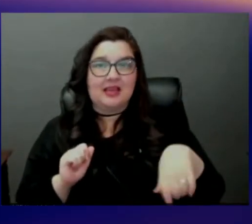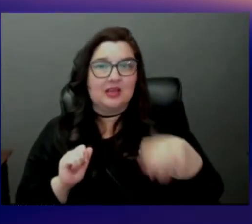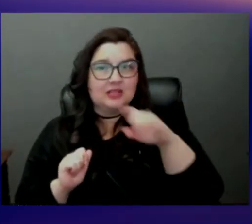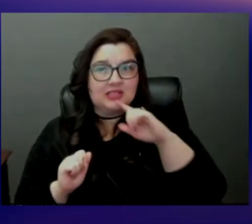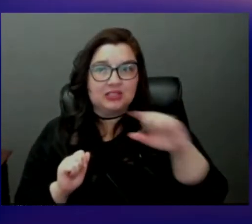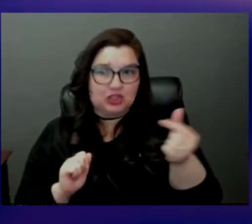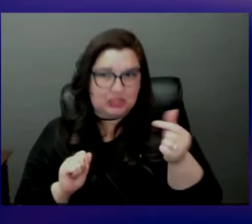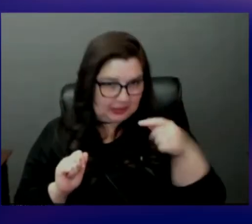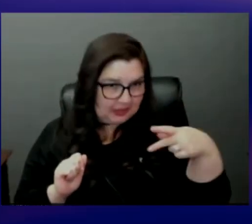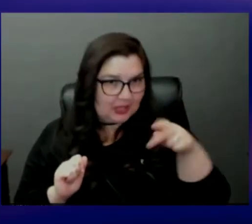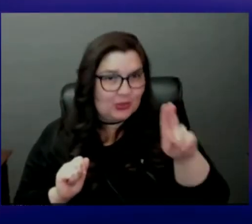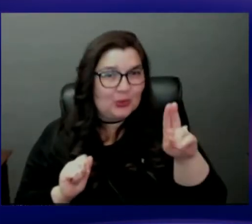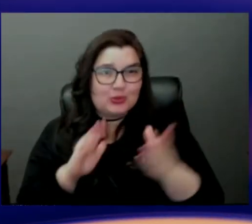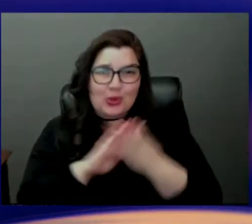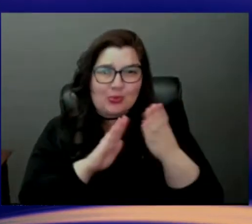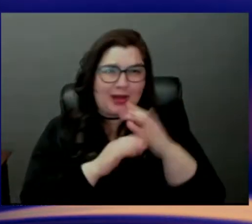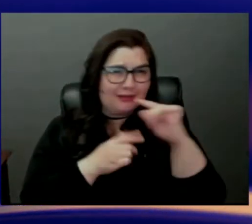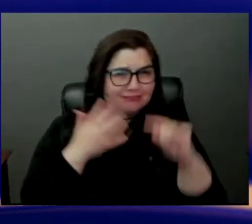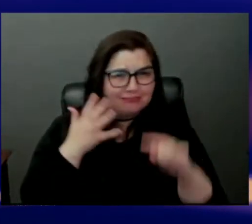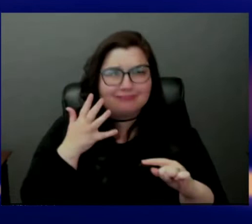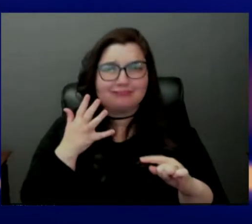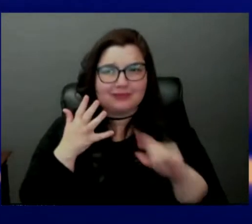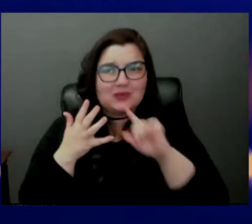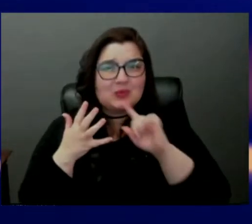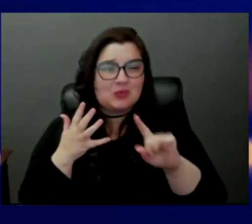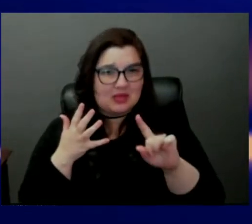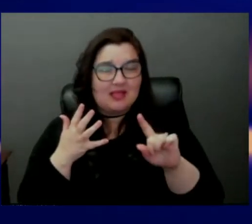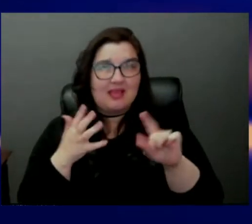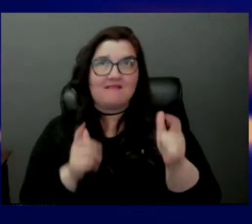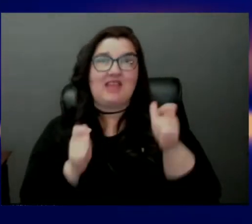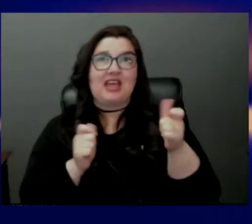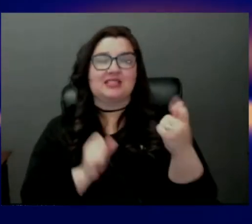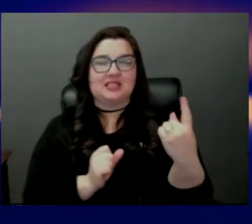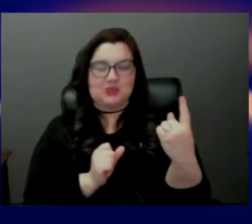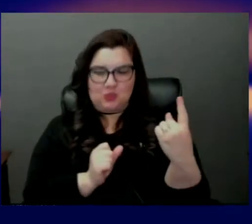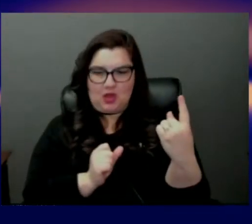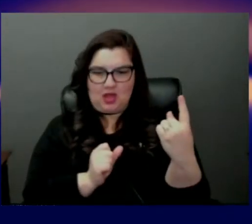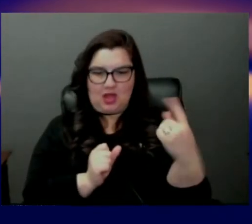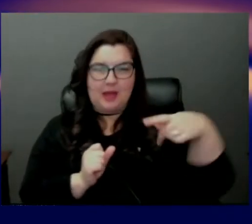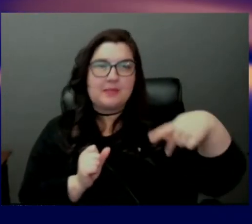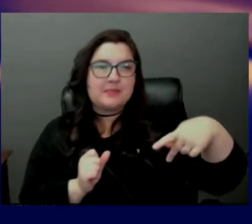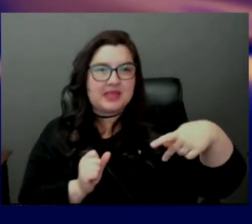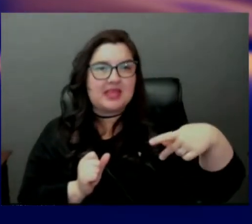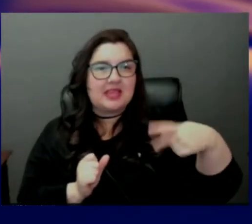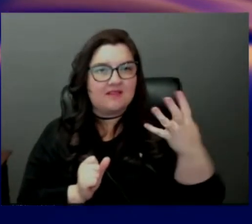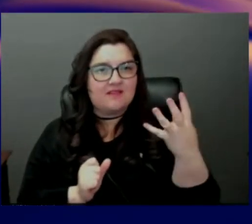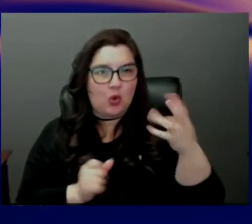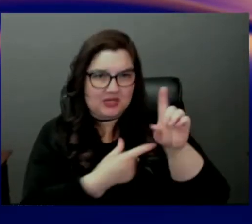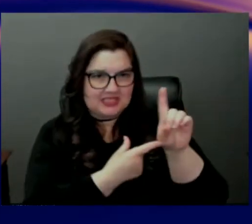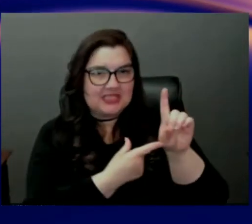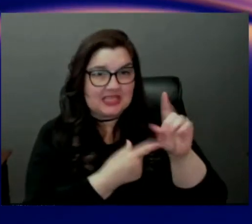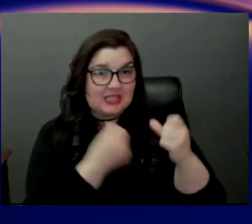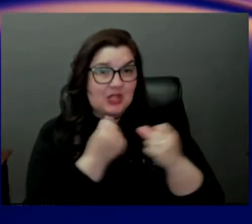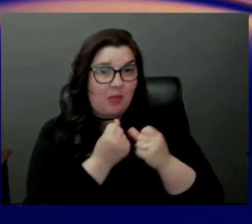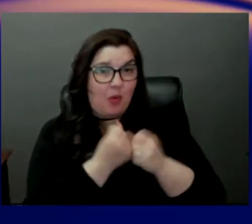in our fastest one, the P 4D we actually support up to 400 gigabits of networking speed